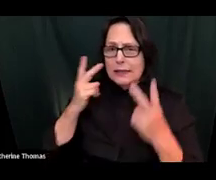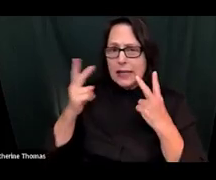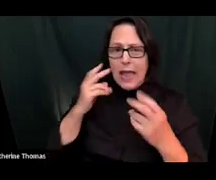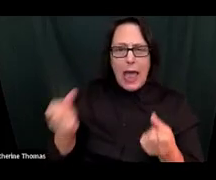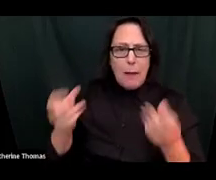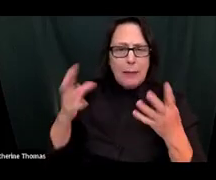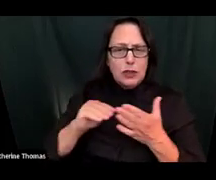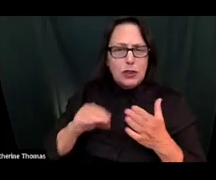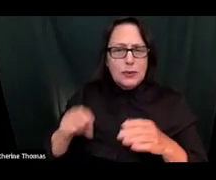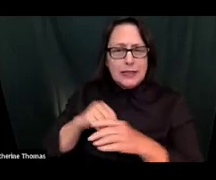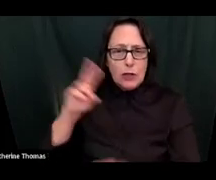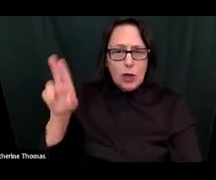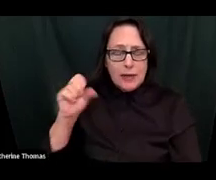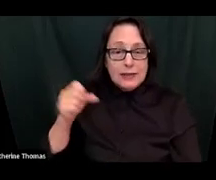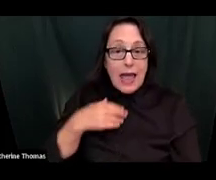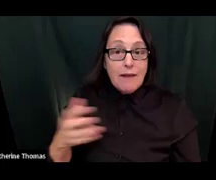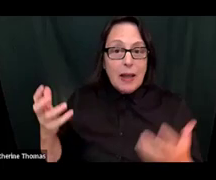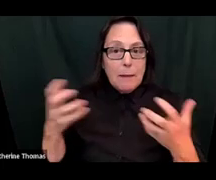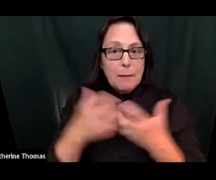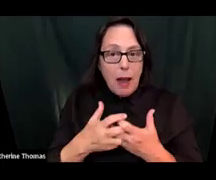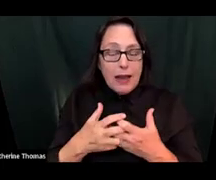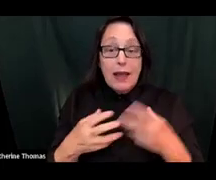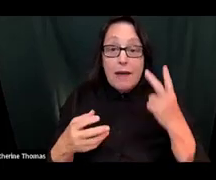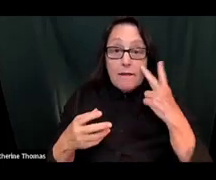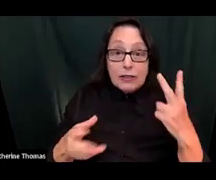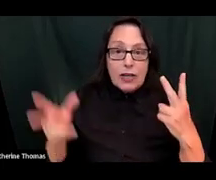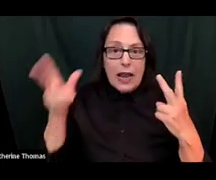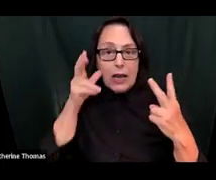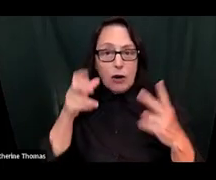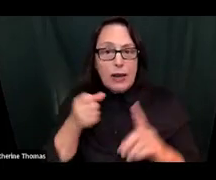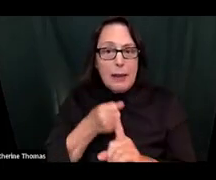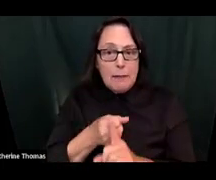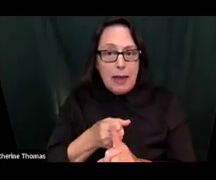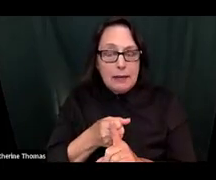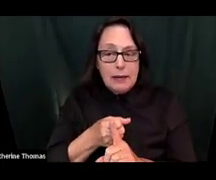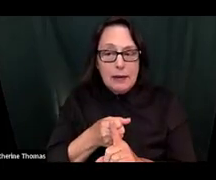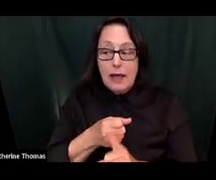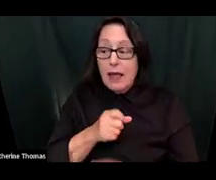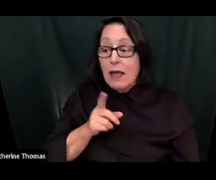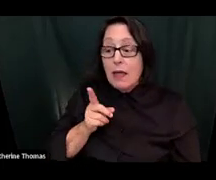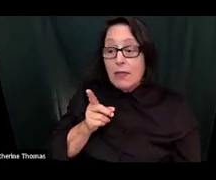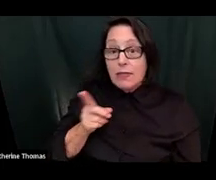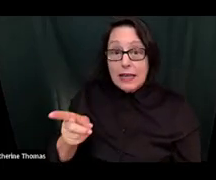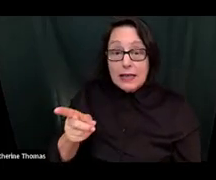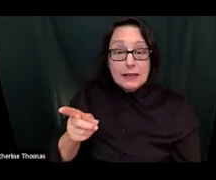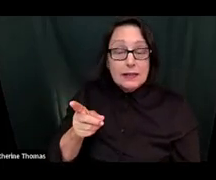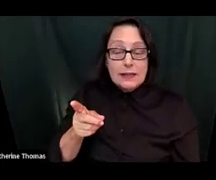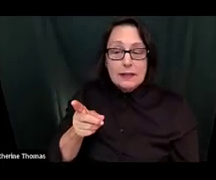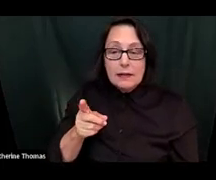in the US have combined impacts to vision and hearing. So these are not necessarily students